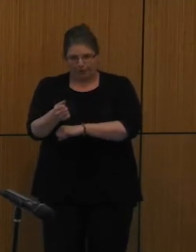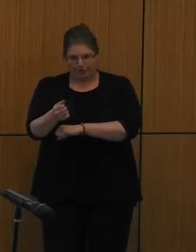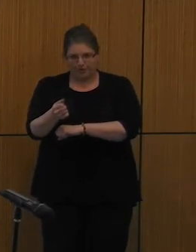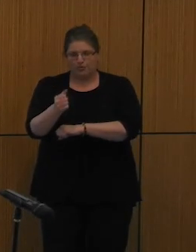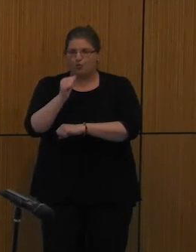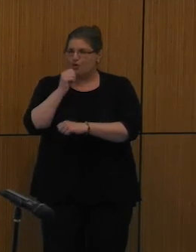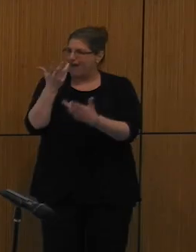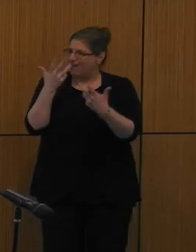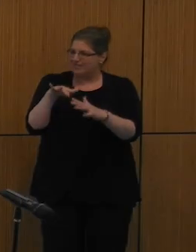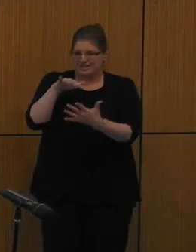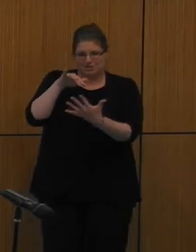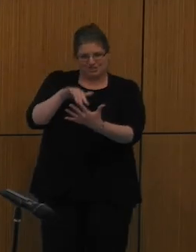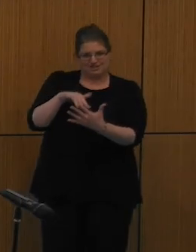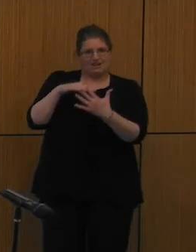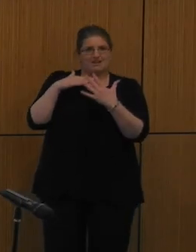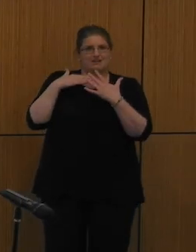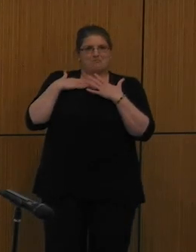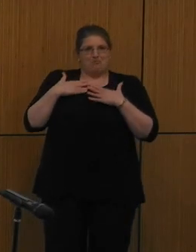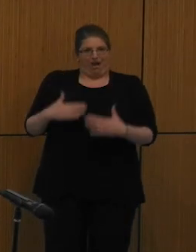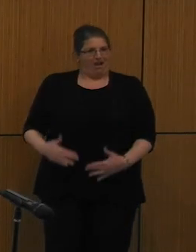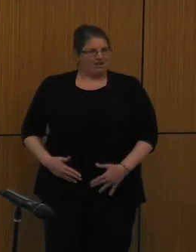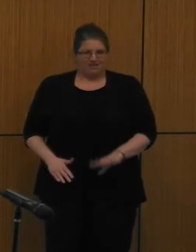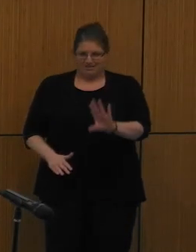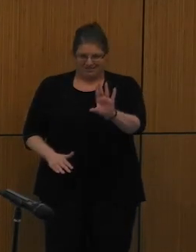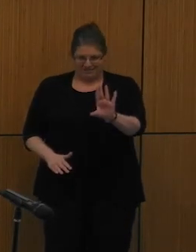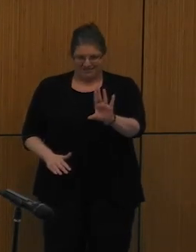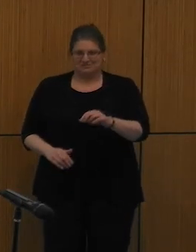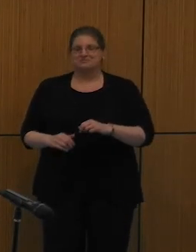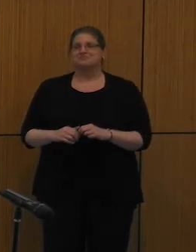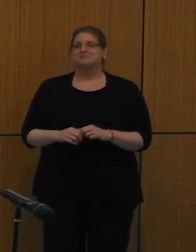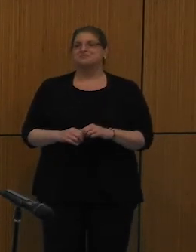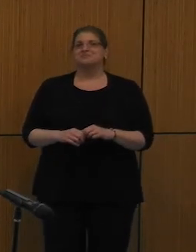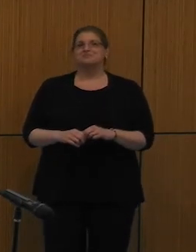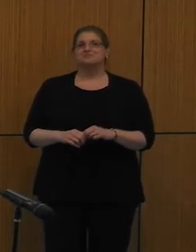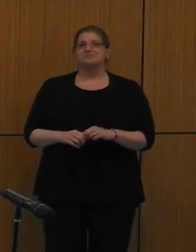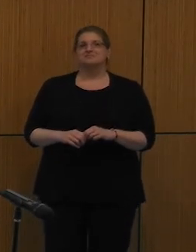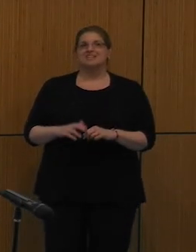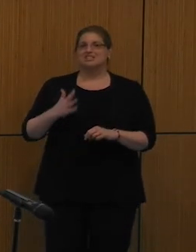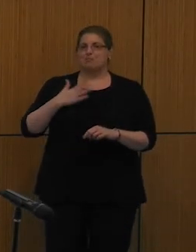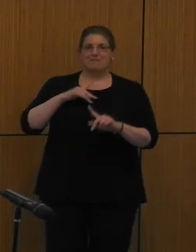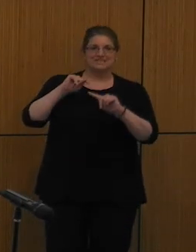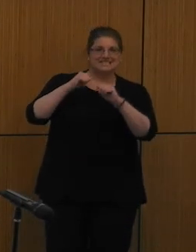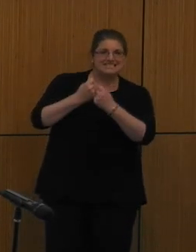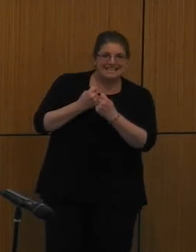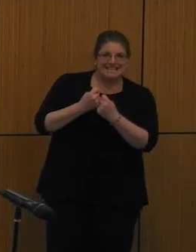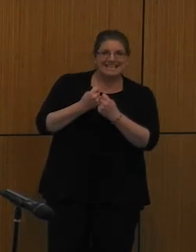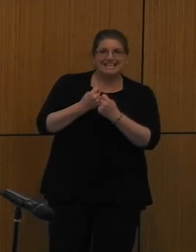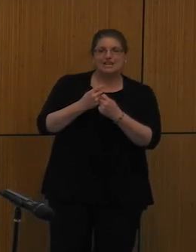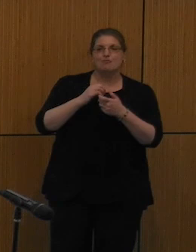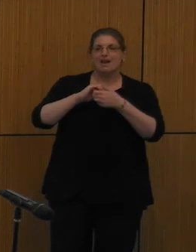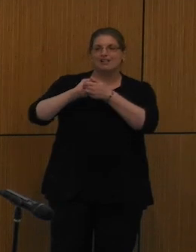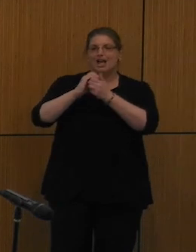And this was a little bit of evidence for that. This is, the Riva team. These are our collaborators, Temple University and Feinstein.